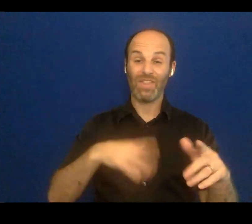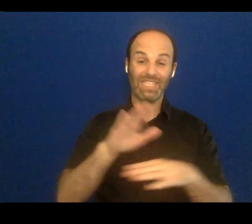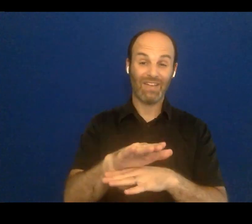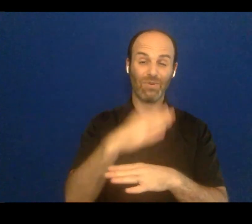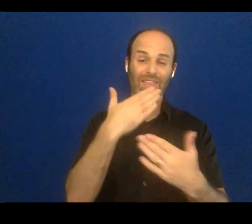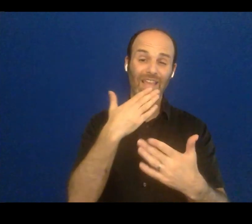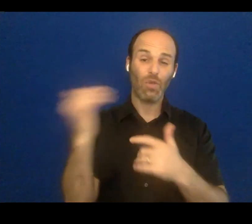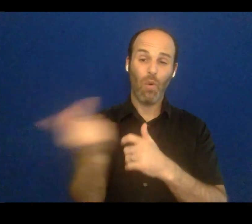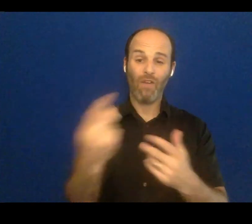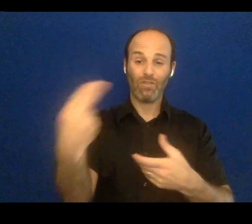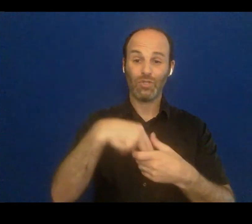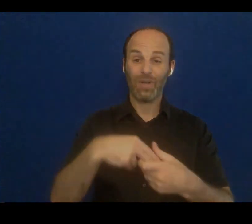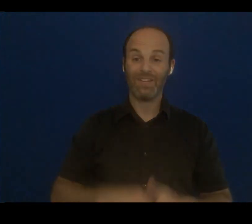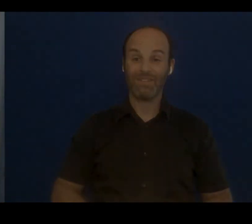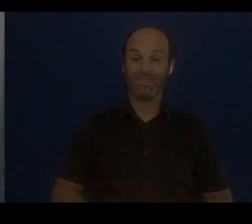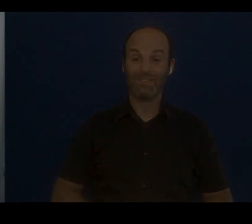THANK YOU AGAIN EVERYONE FOR ATTENDING.